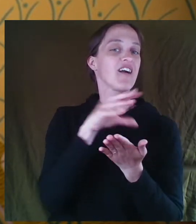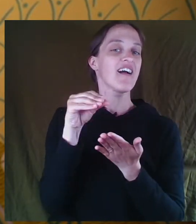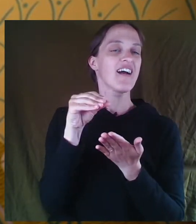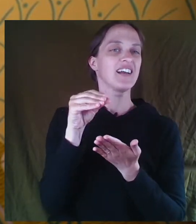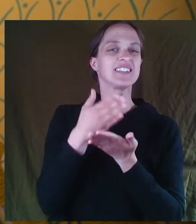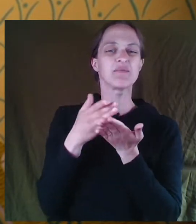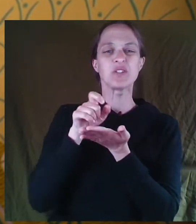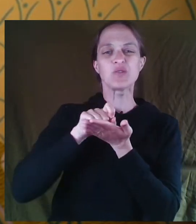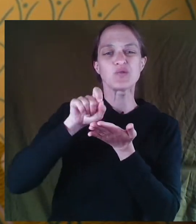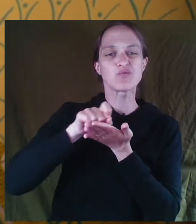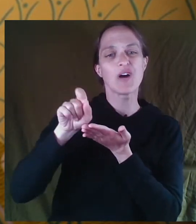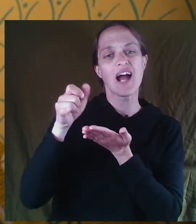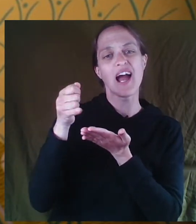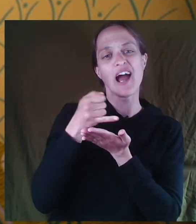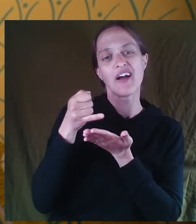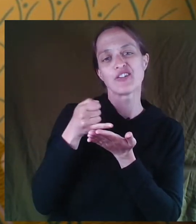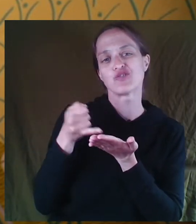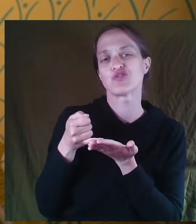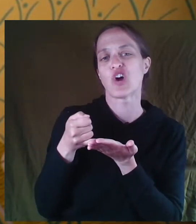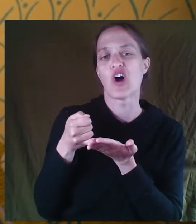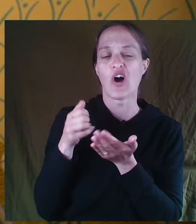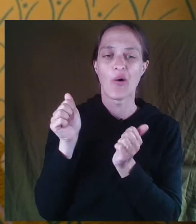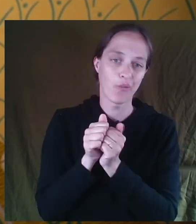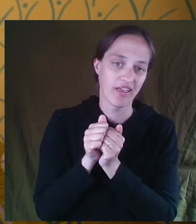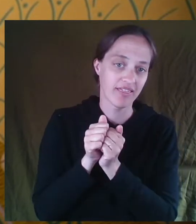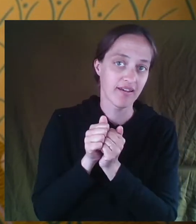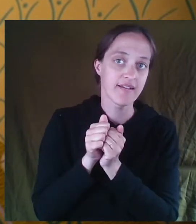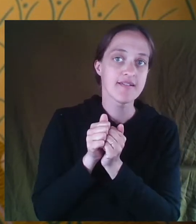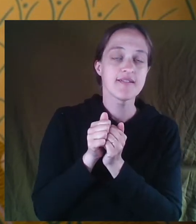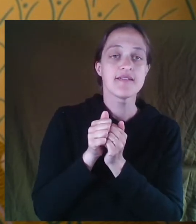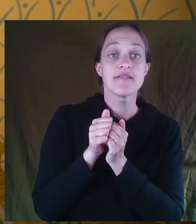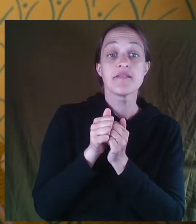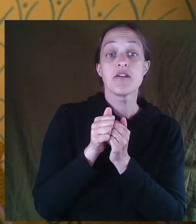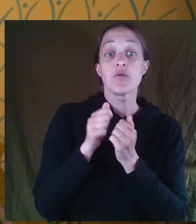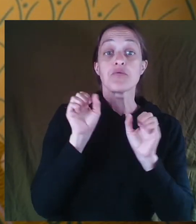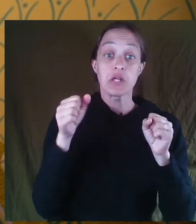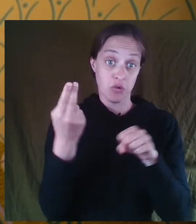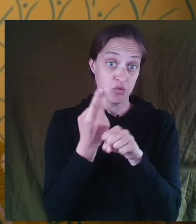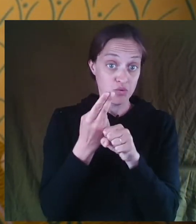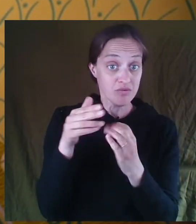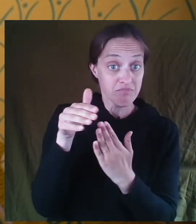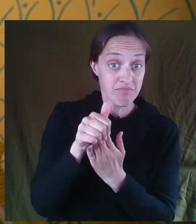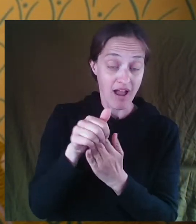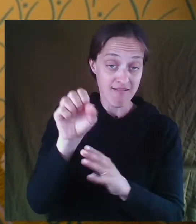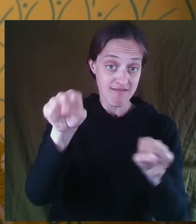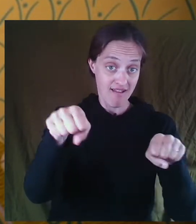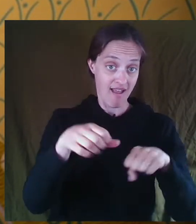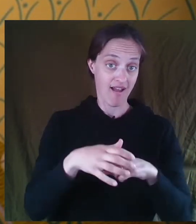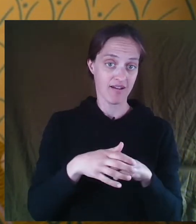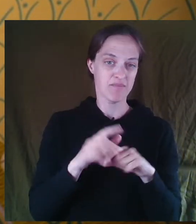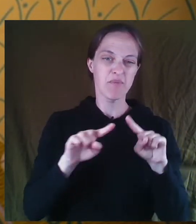something to write and draw with, so be prepared for that at the end. If you have a packet, you can use that,